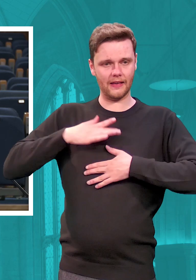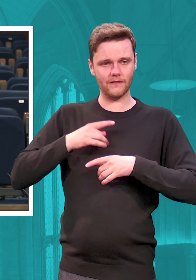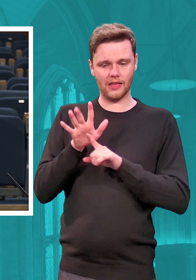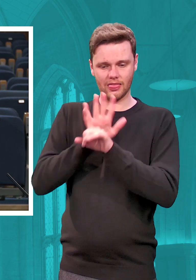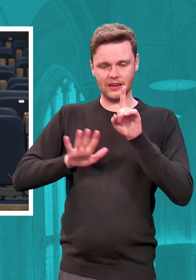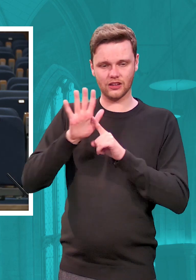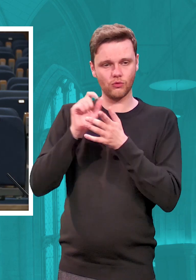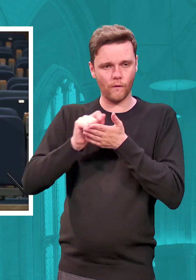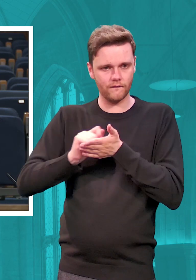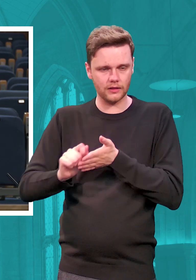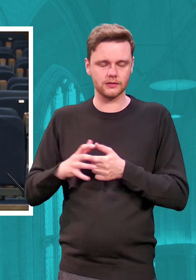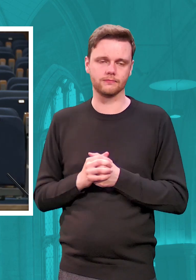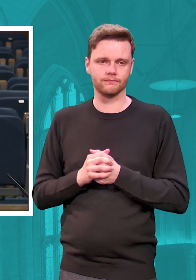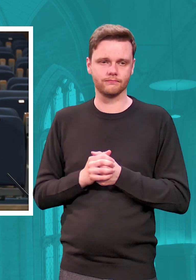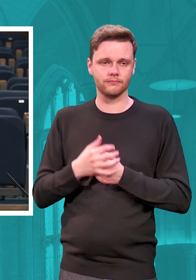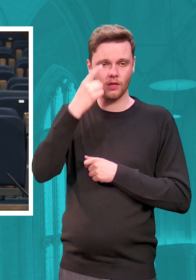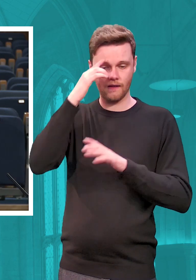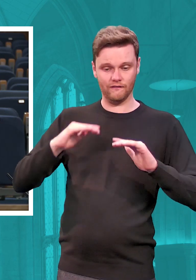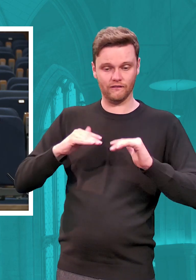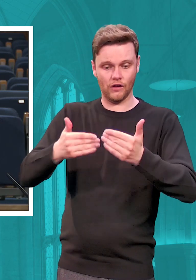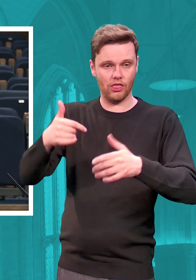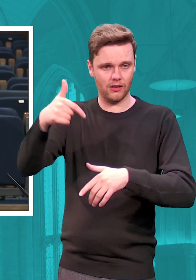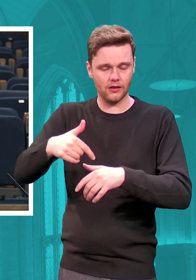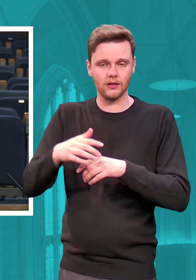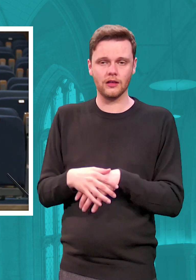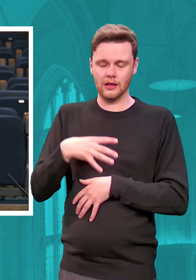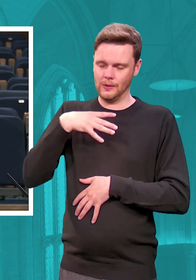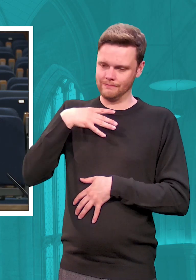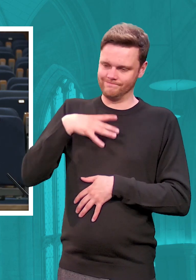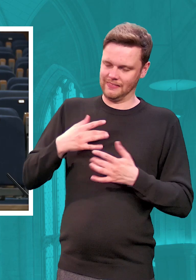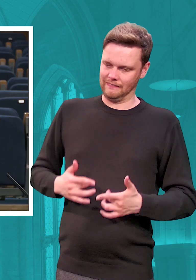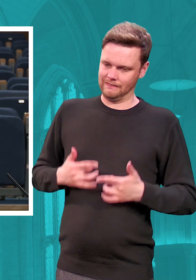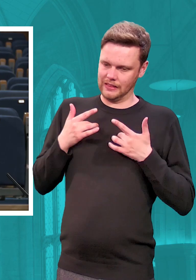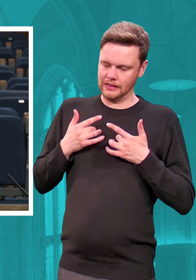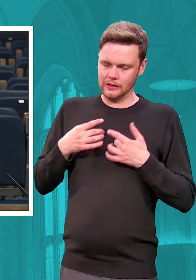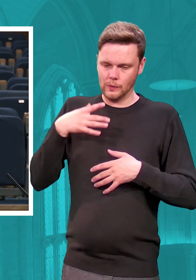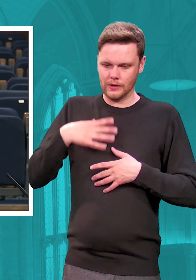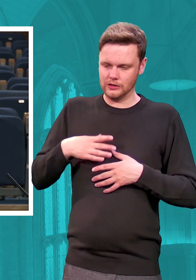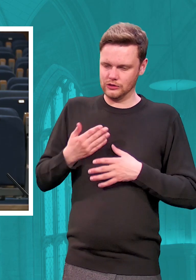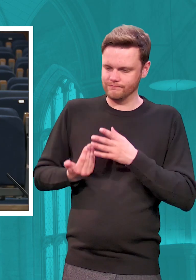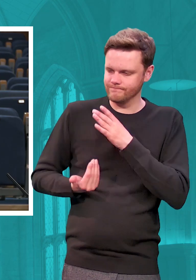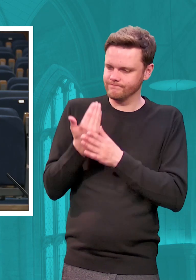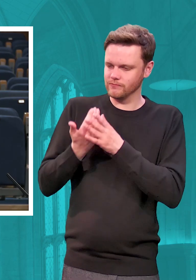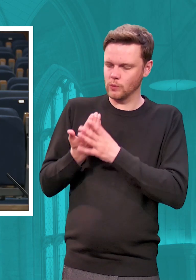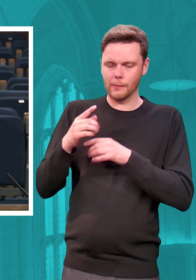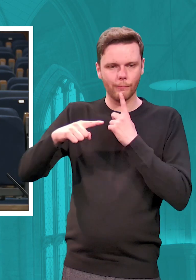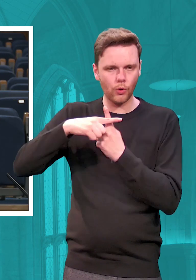Taking this further, it is my view that we need to develop a more positive, and supportive culture across the Church